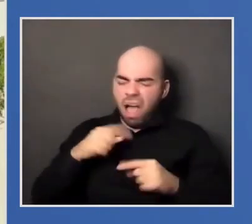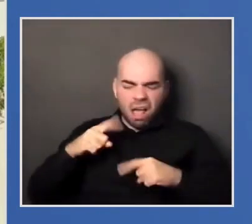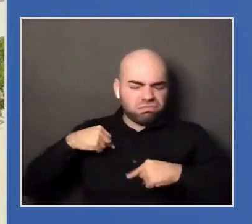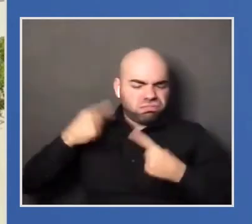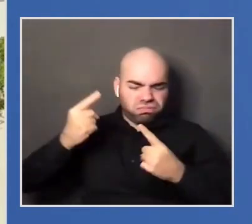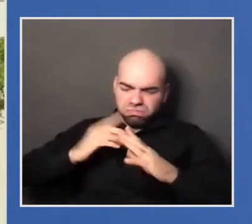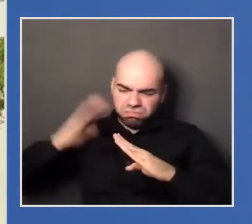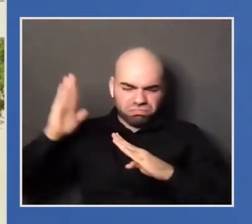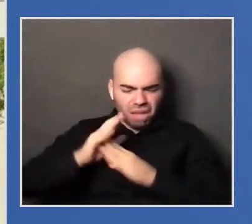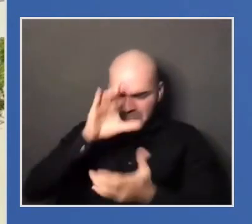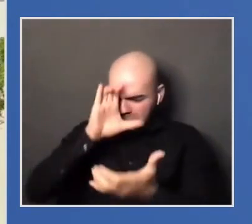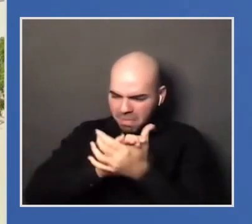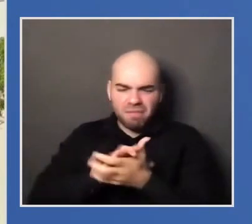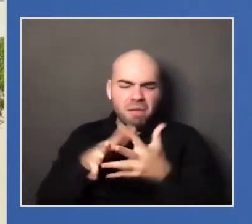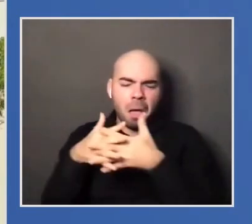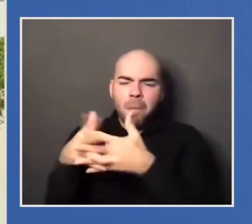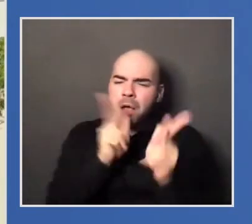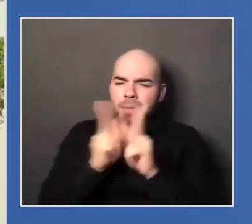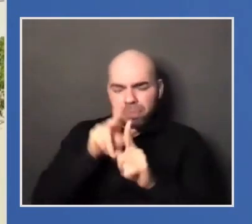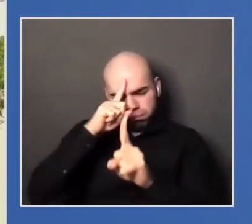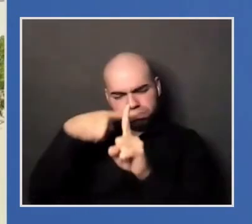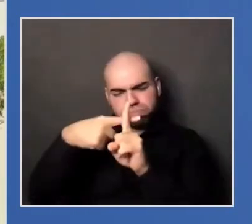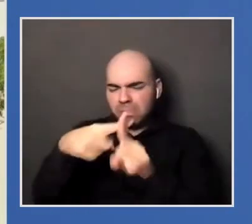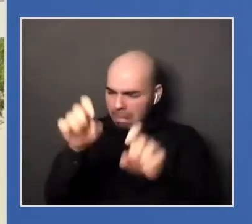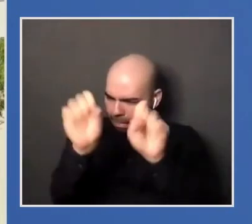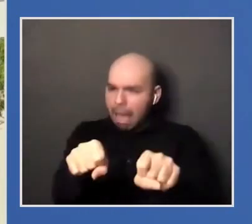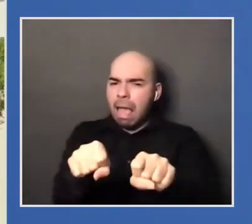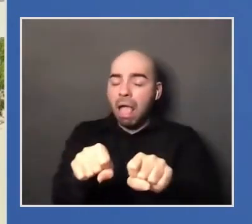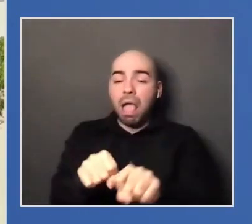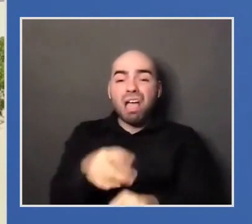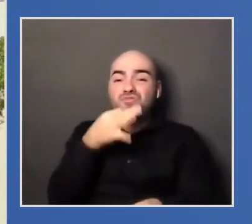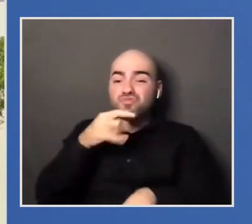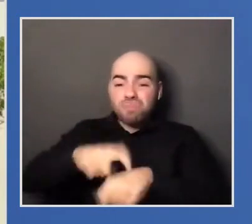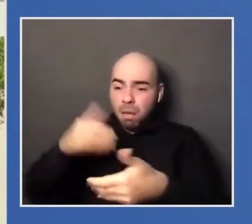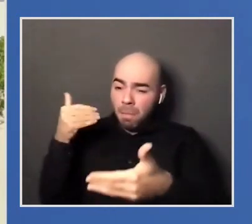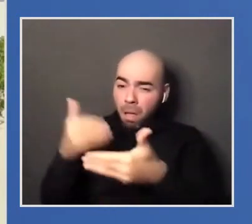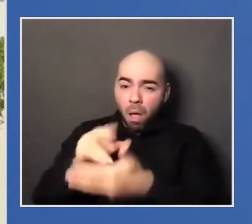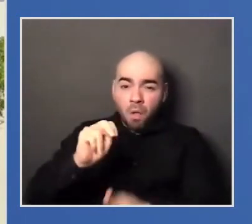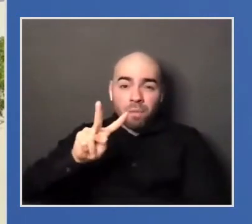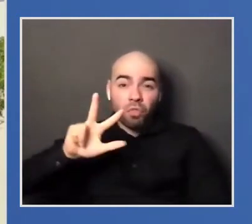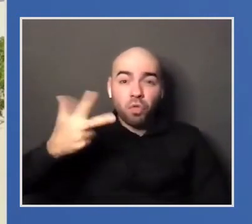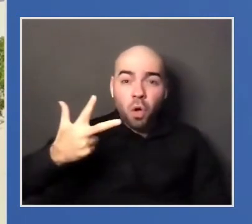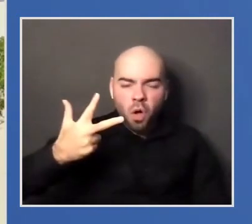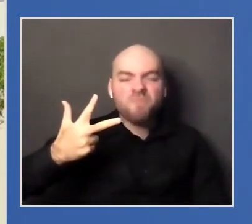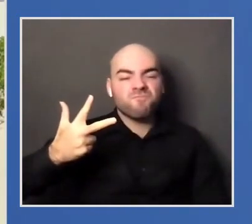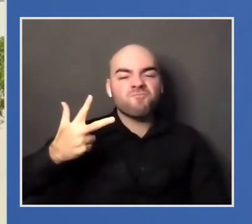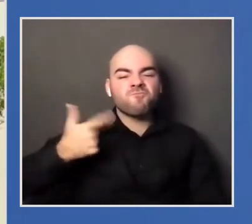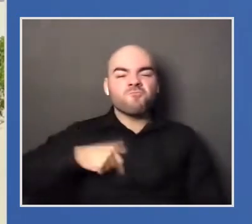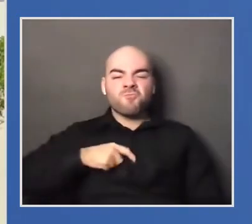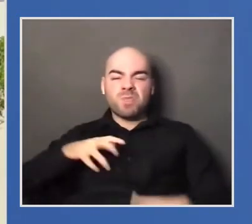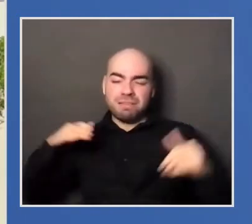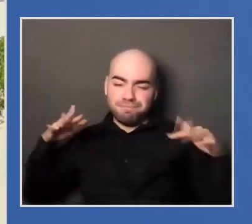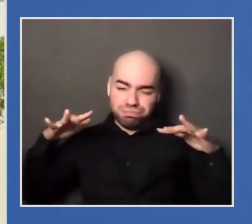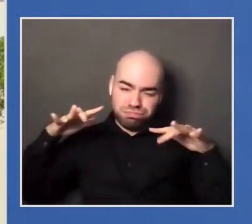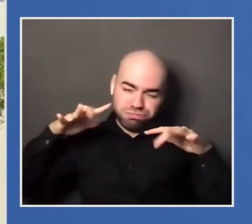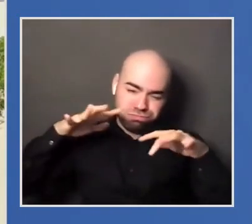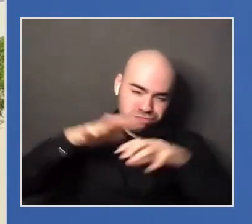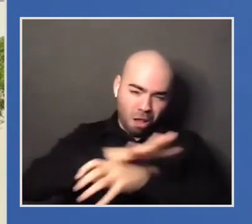ARE COMING ACROSS THE WARM WATERS OF THE ATLANTIC FROM AFRICA, HE SAID MAYBE WE SHOULD